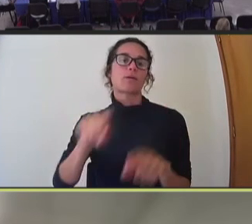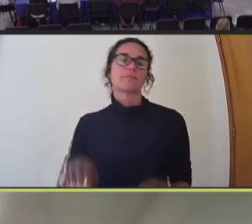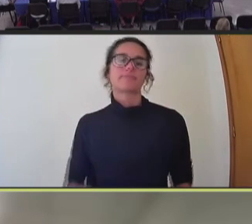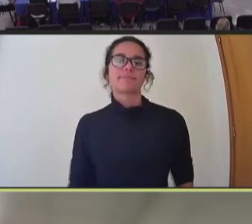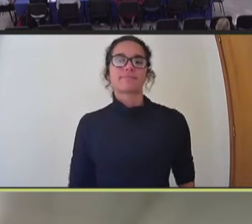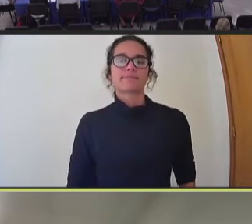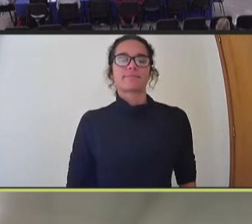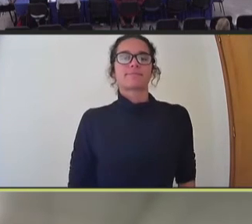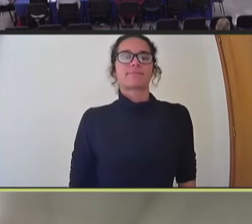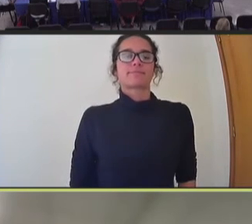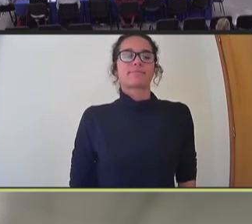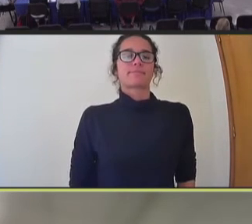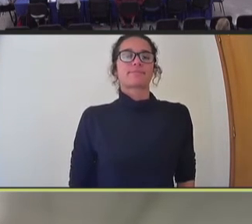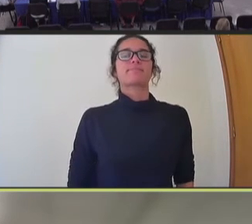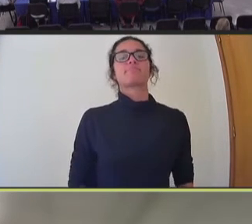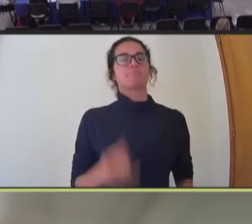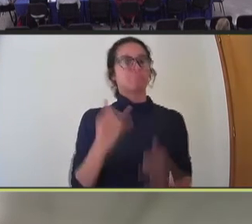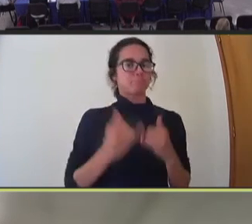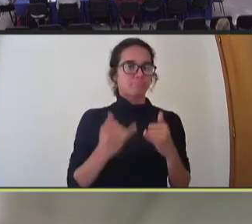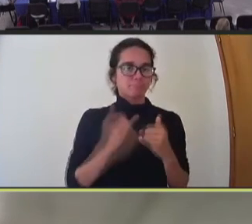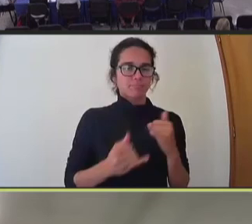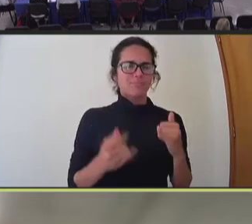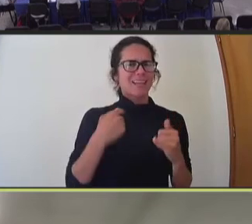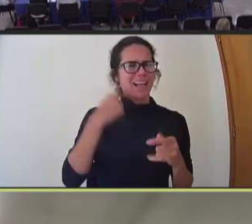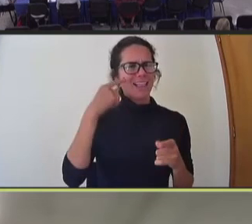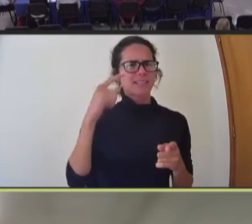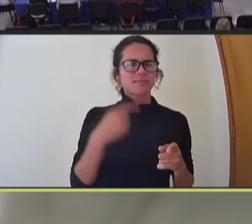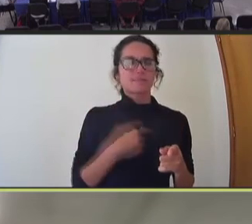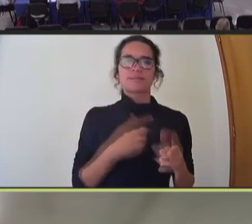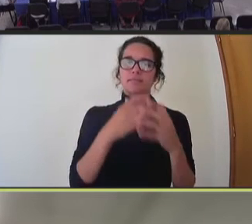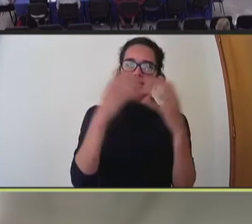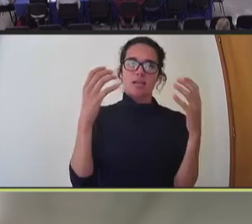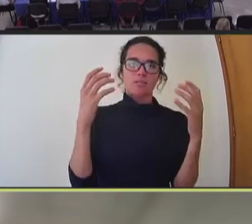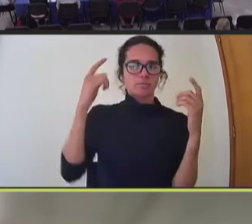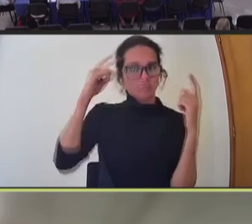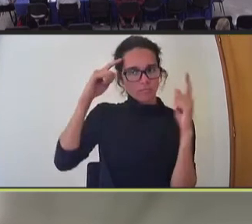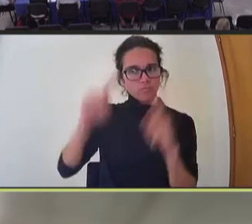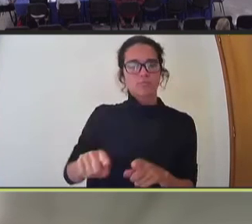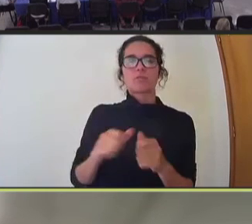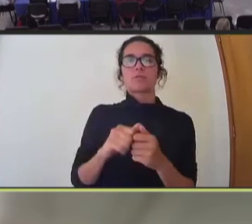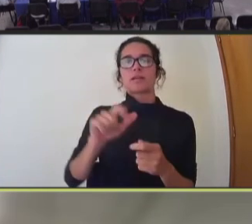And lastly, I think very much in line with what Lorna just shared, although we're focused on the